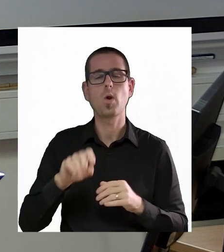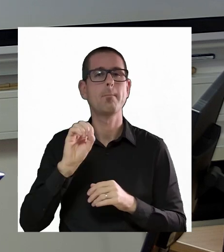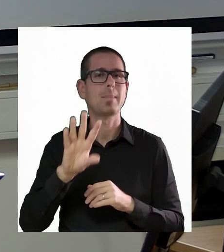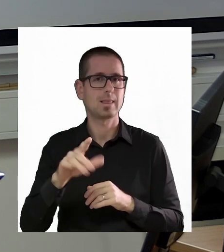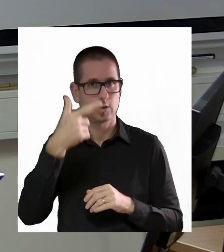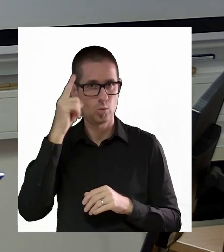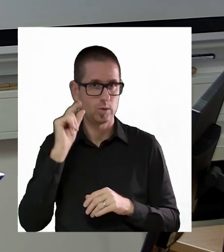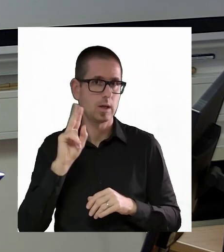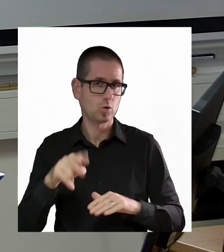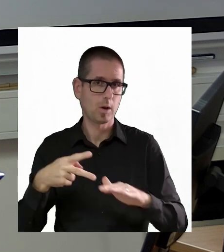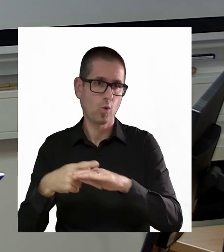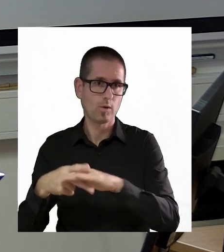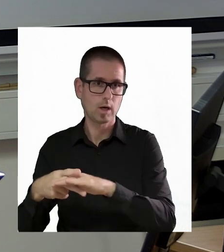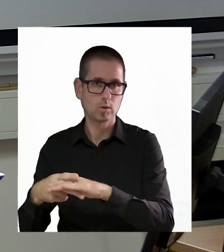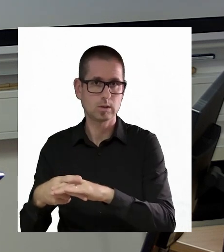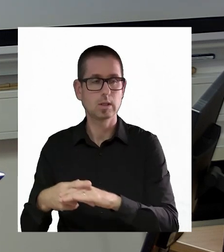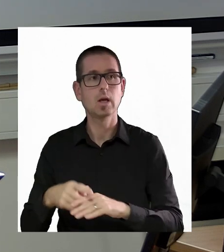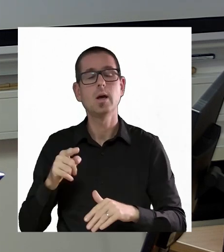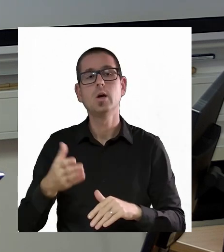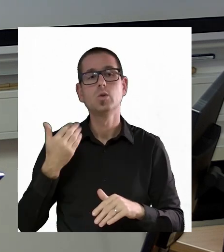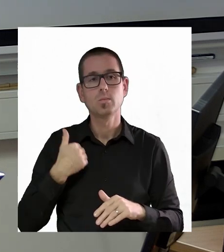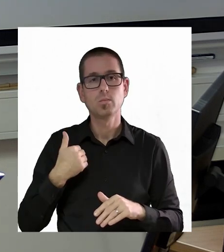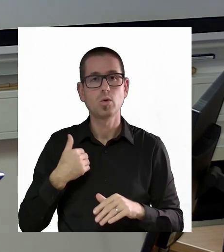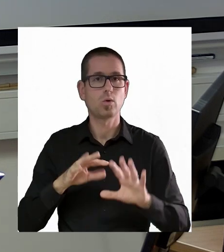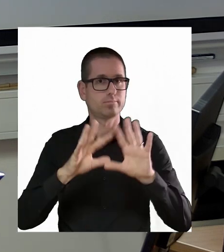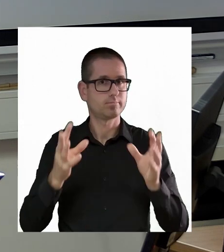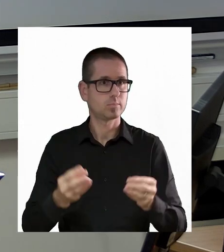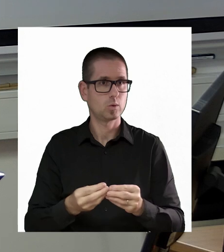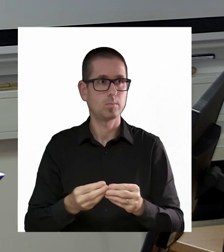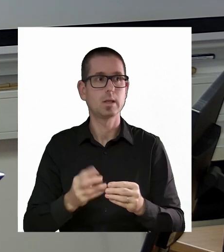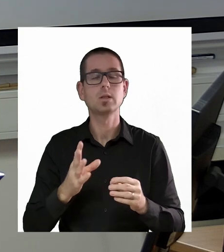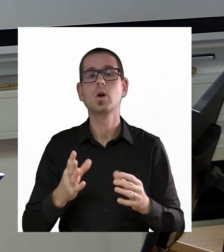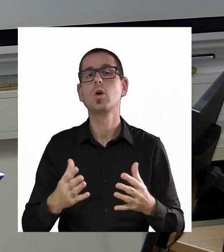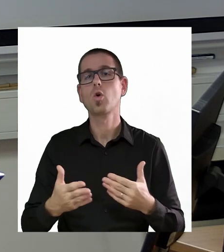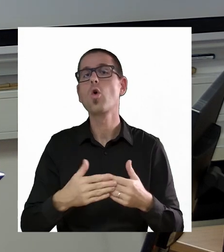with disabilities. This was conducted with cooperation with NCOs.